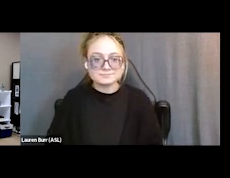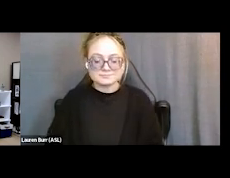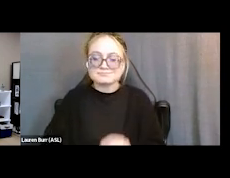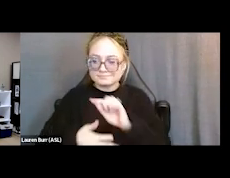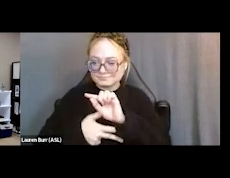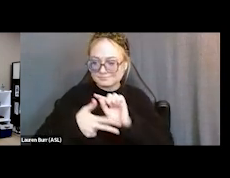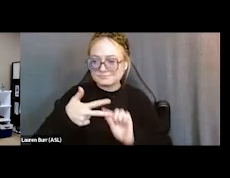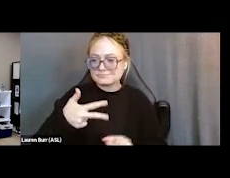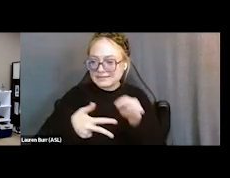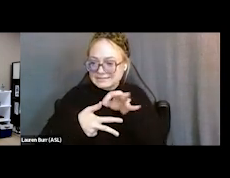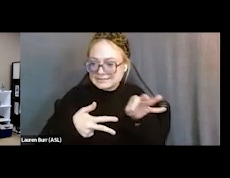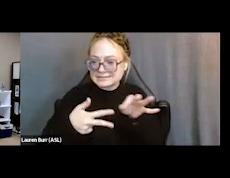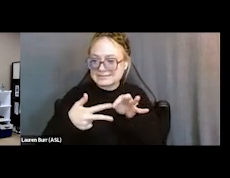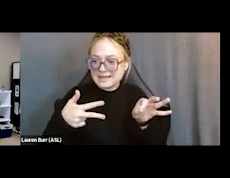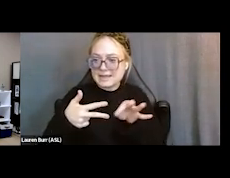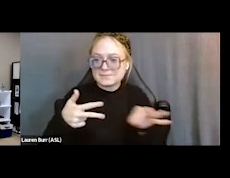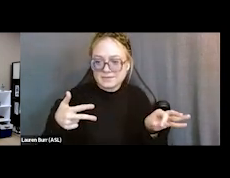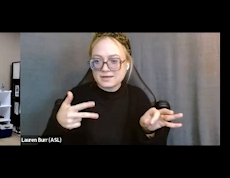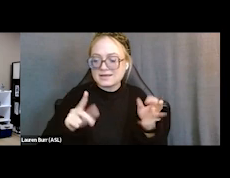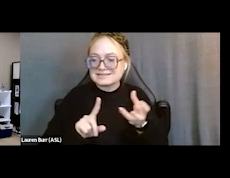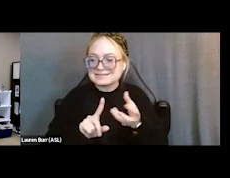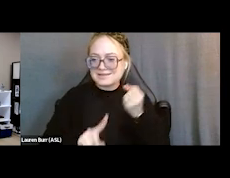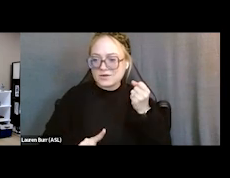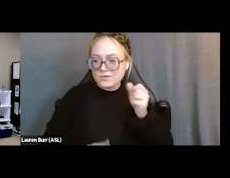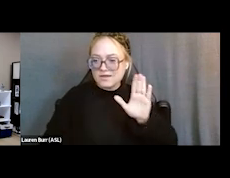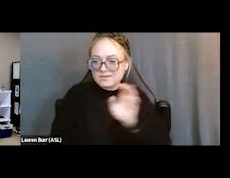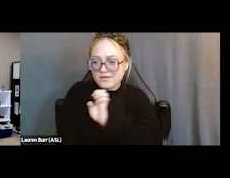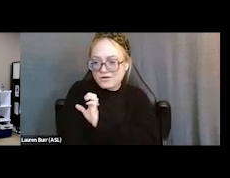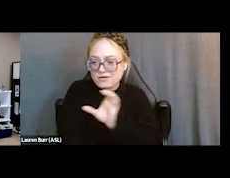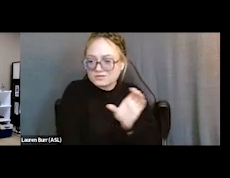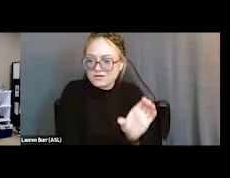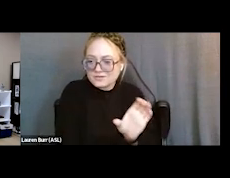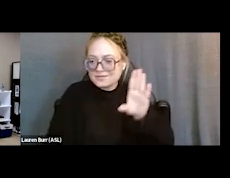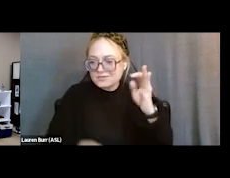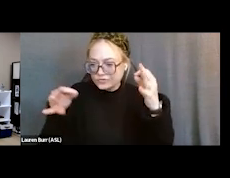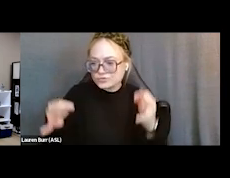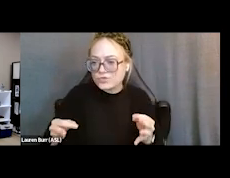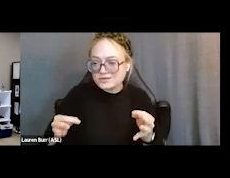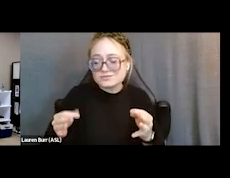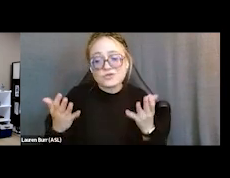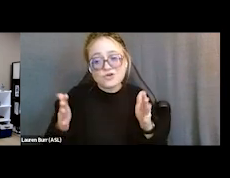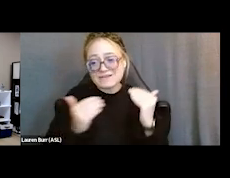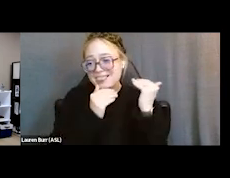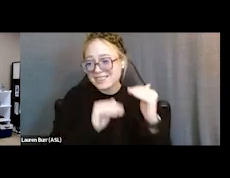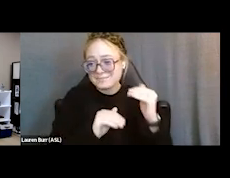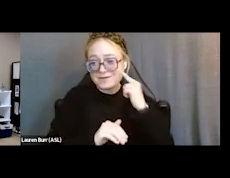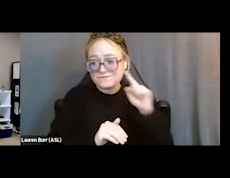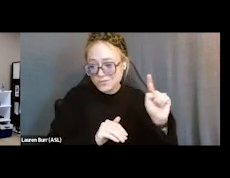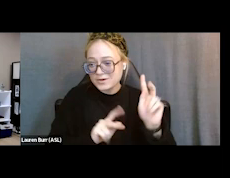three statements take away a sense of autonomy and a sense of choice, which are typically already limited for our service users.